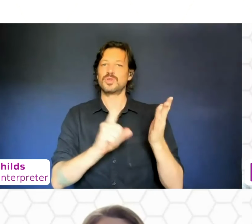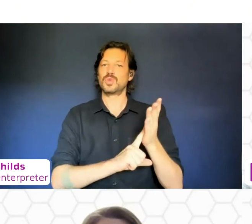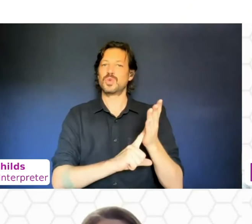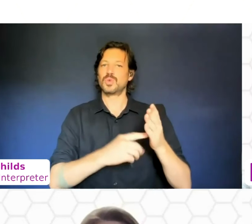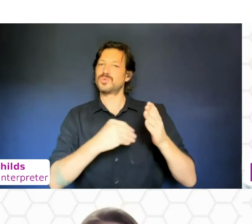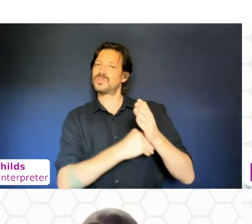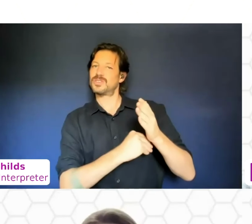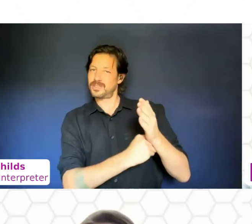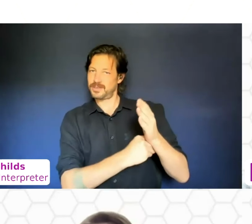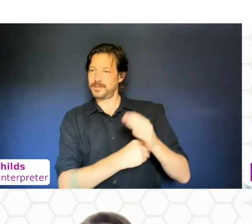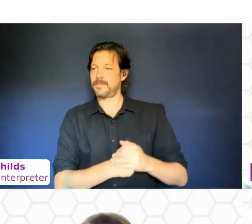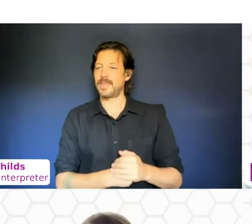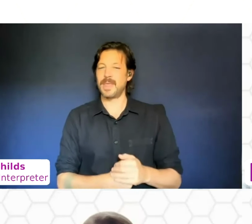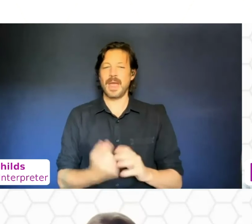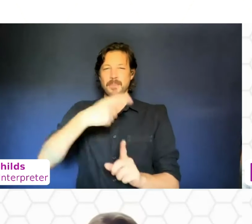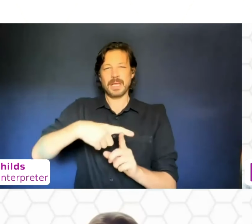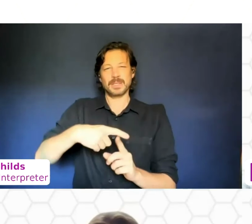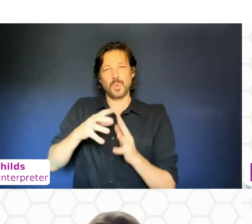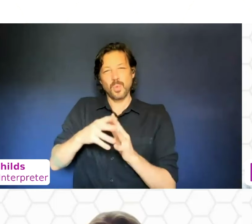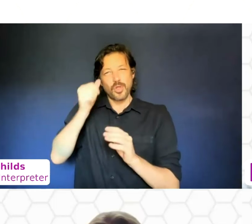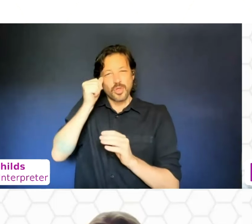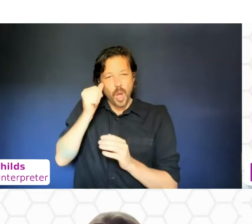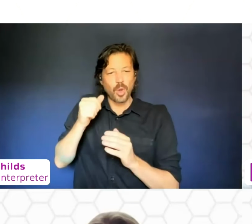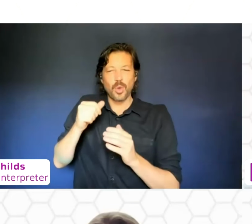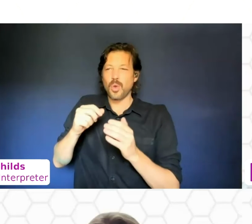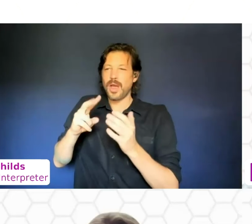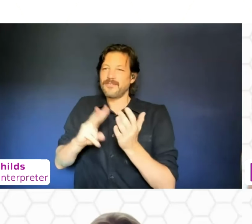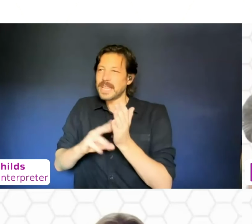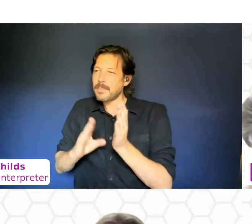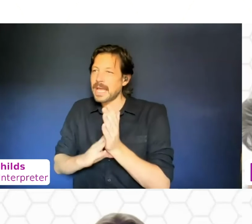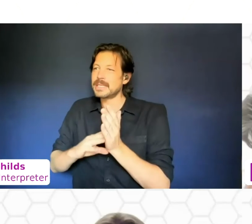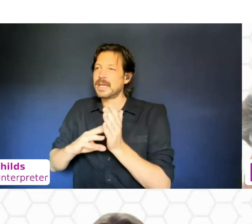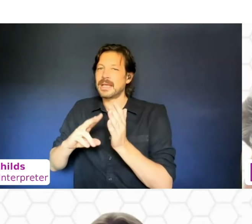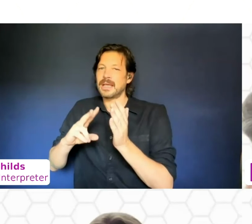of what you guys do and all that sort of stuff. So when I come across cases like this I can get